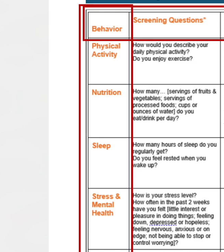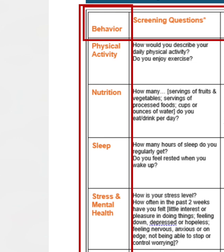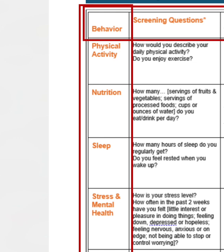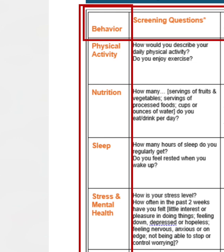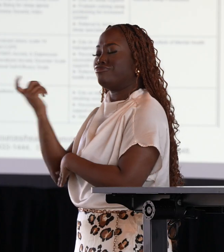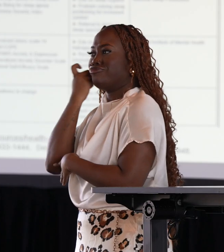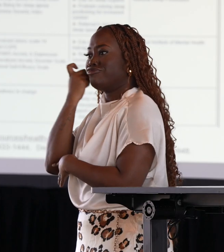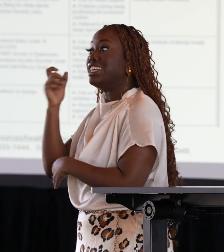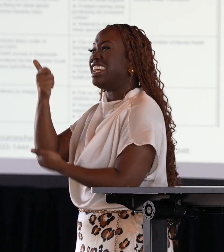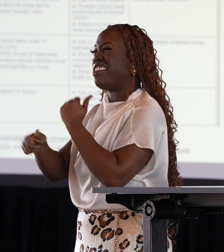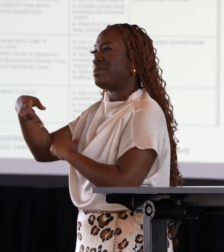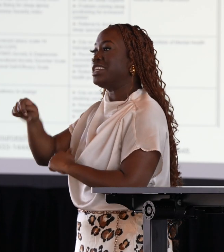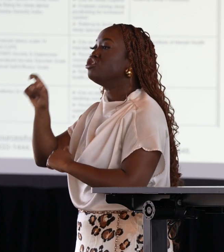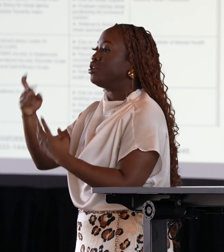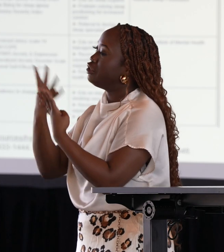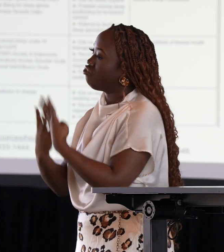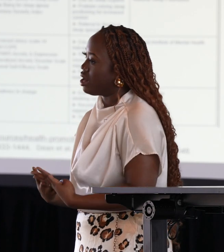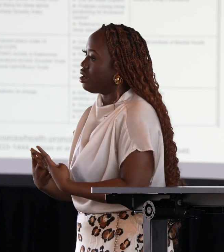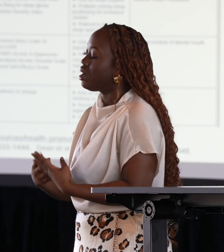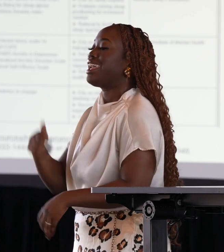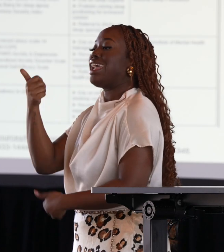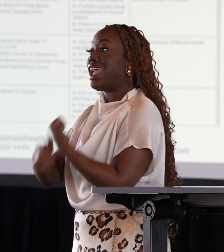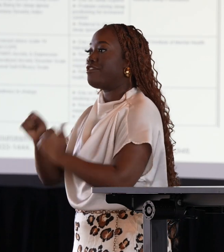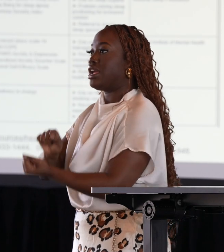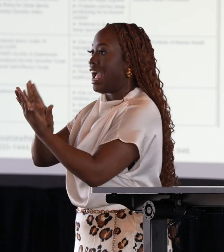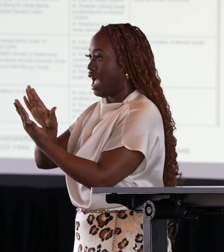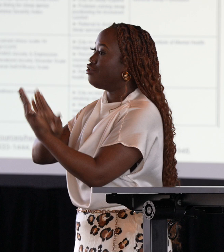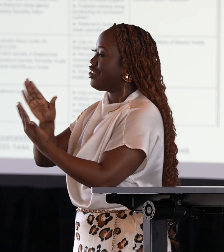every PT should be screening and every encounter they have, so at